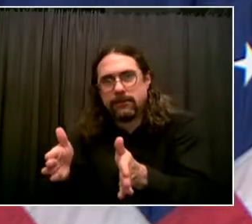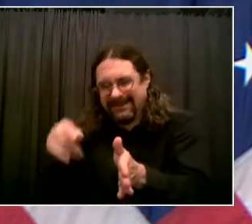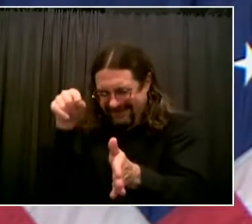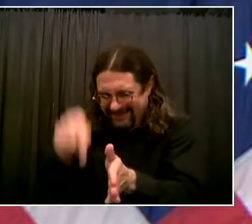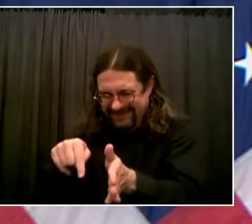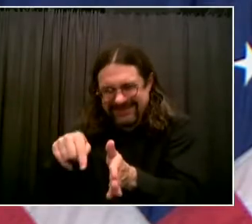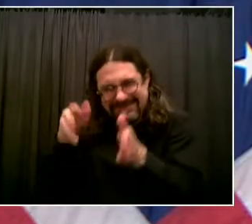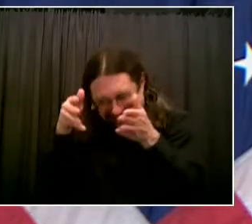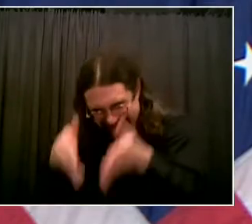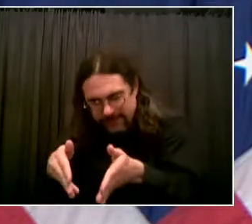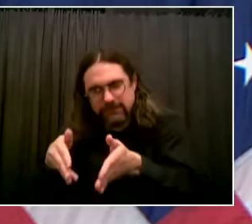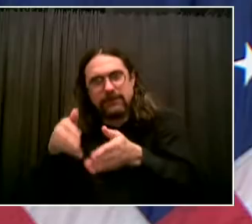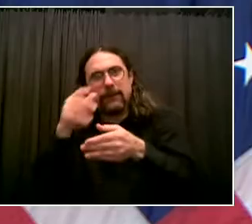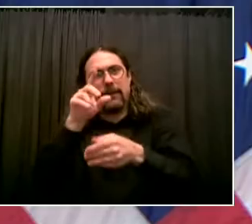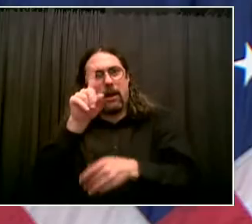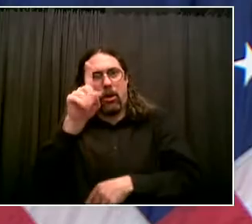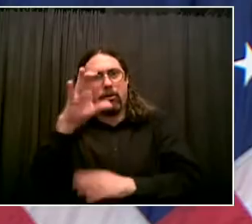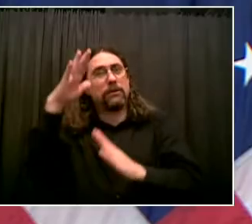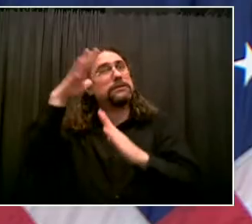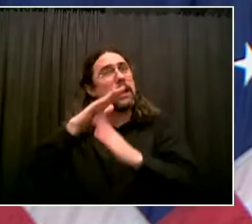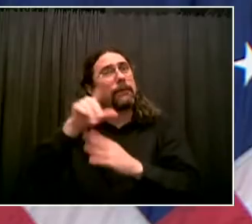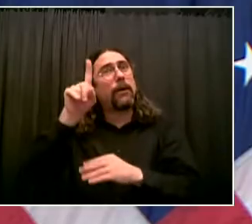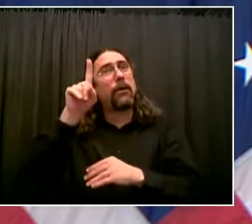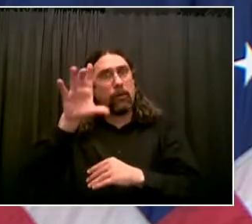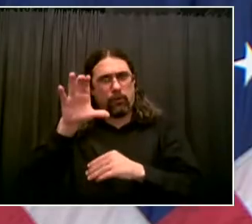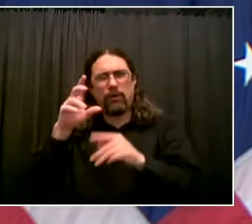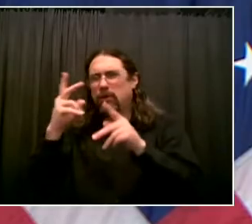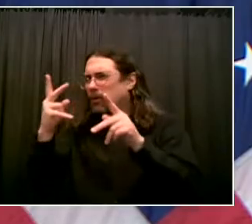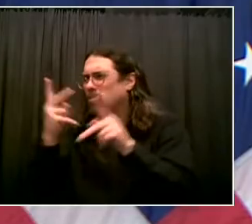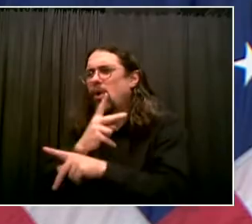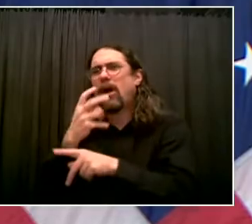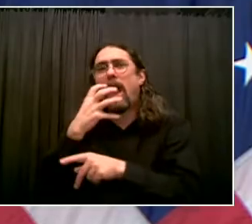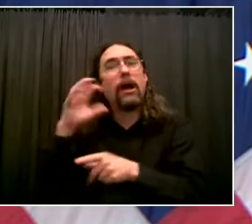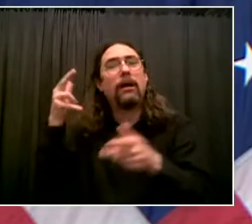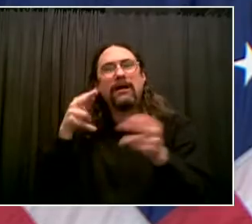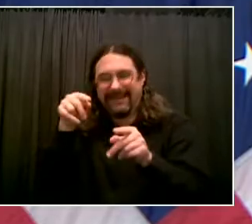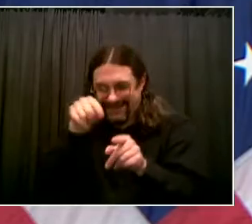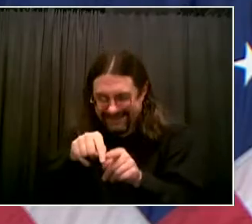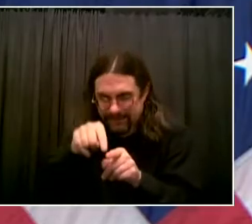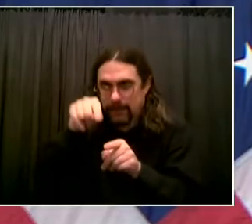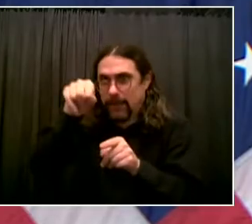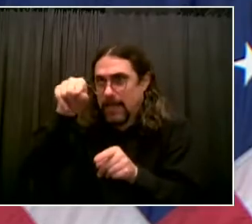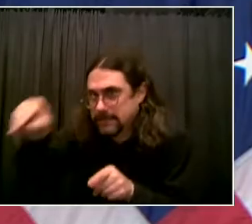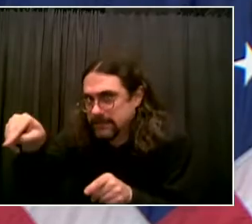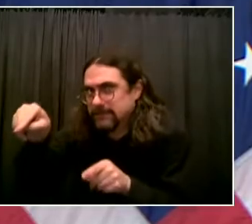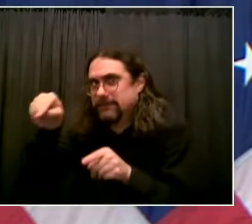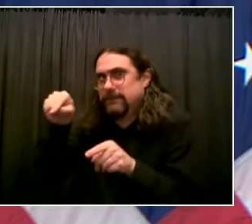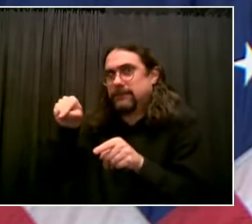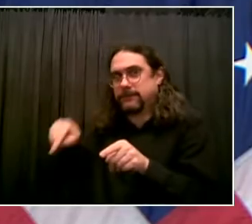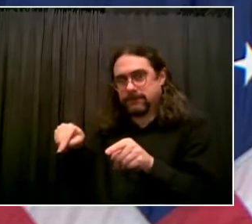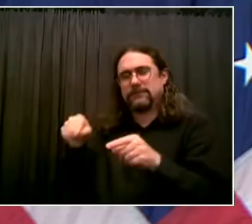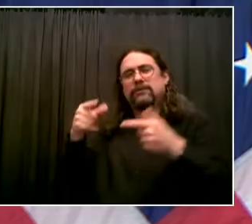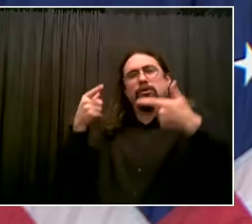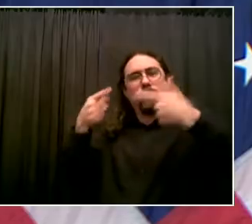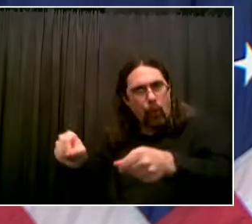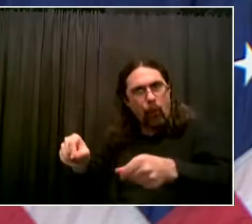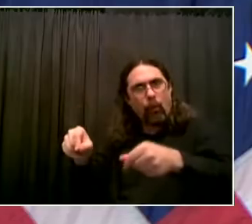LOOKING AT THE INDIVIDUALS THAT ARE THE MOST PROBLEMATIC THAT IS BEEN PROVEN MORE AND MORE TO BE THE MOST EFFECTIVE APPROACH AND WE WILL MOVE OFFICERS AROUND AS NEEDED TO ACHIEVE THAT APPROACH.